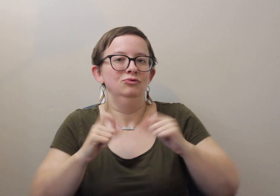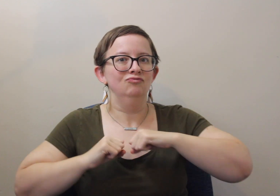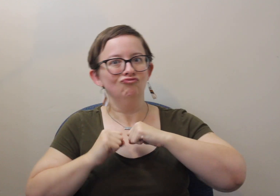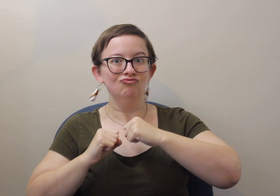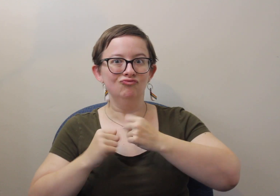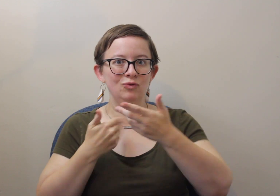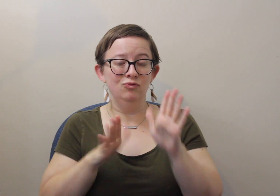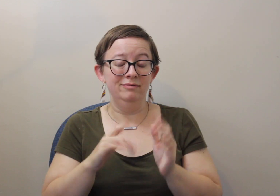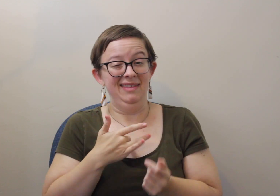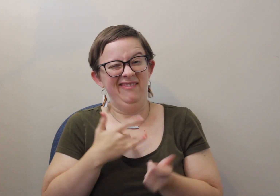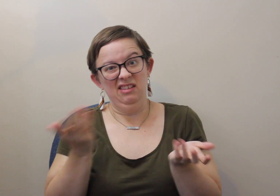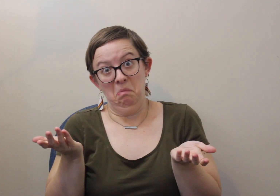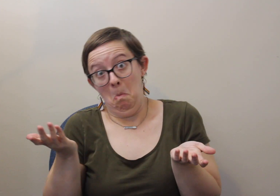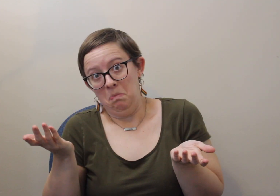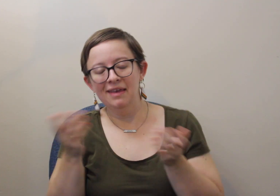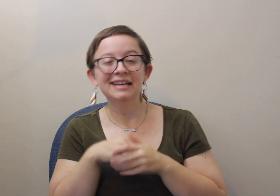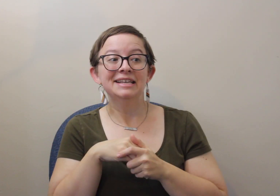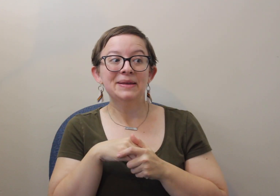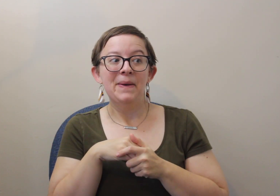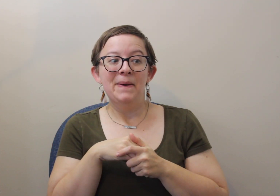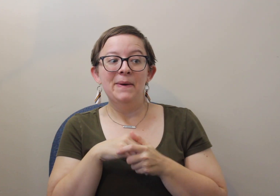They don't need a big room. At least I feel you don't.